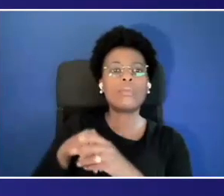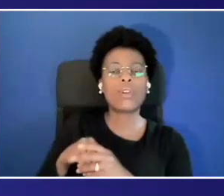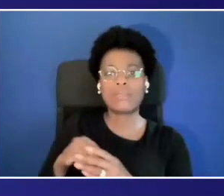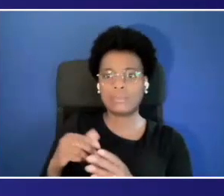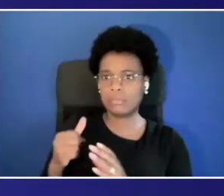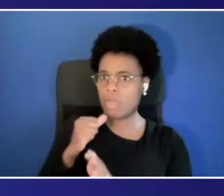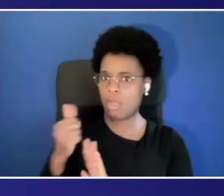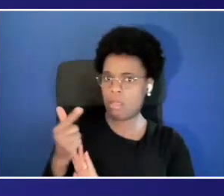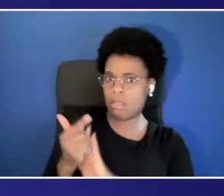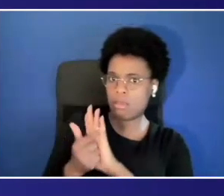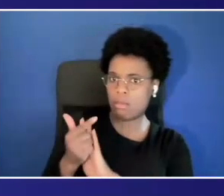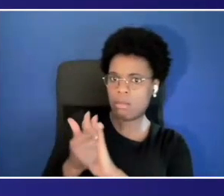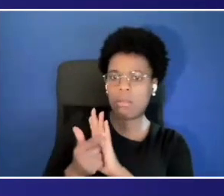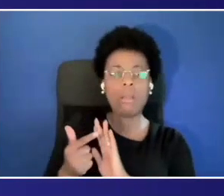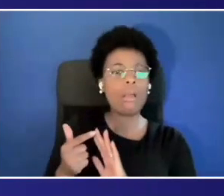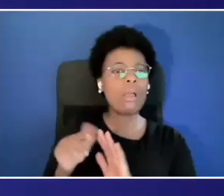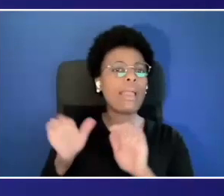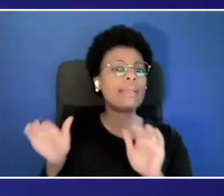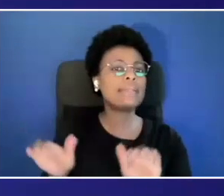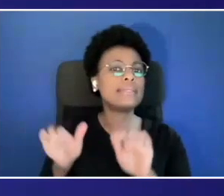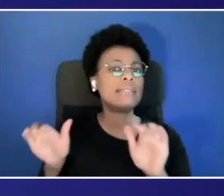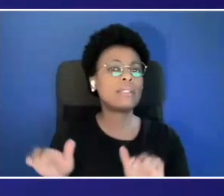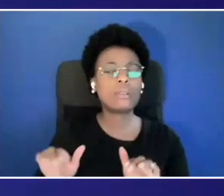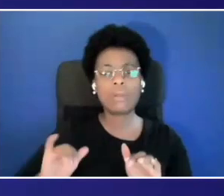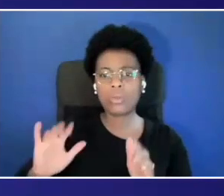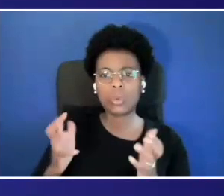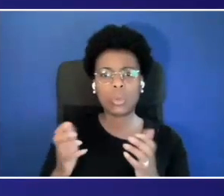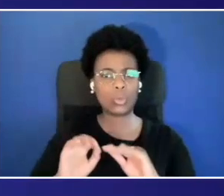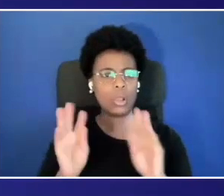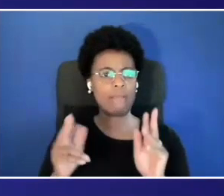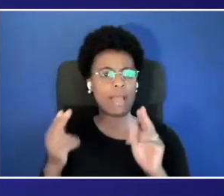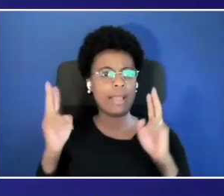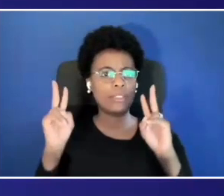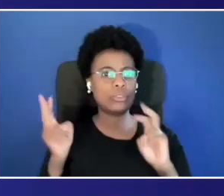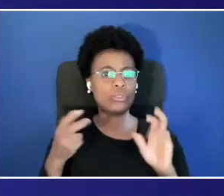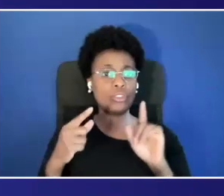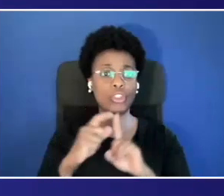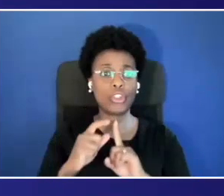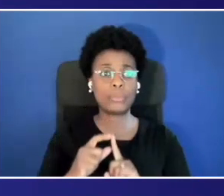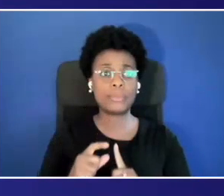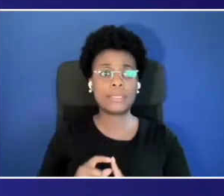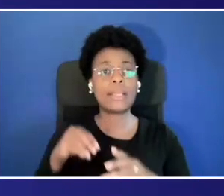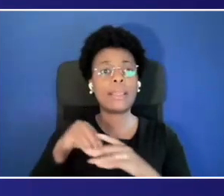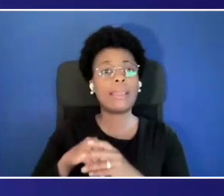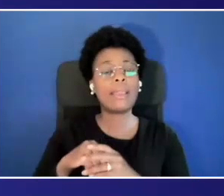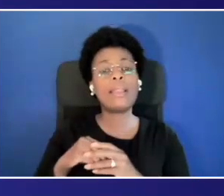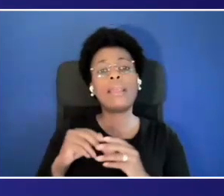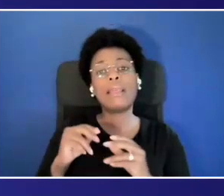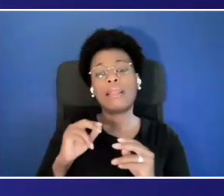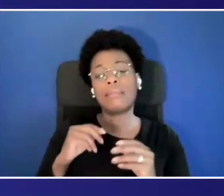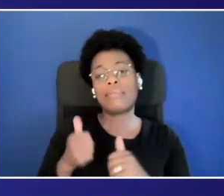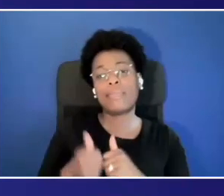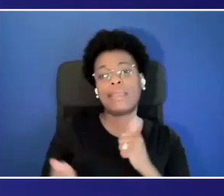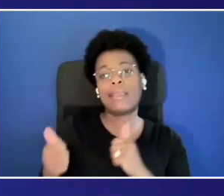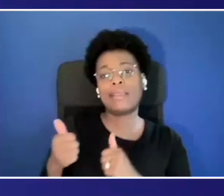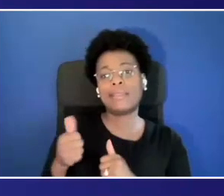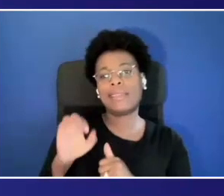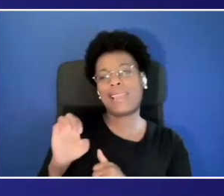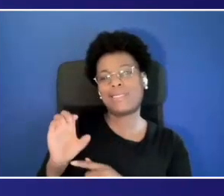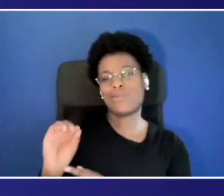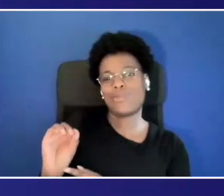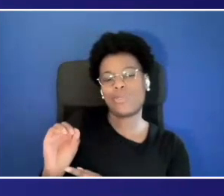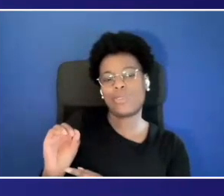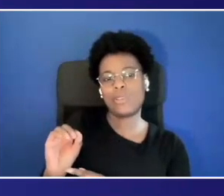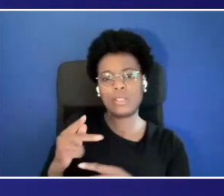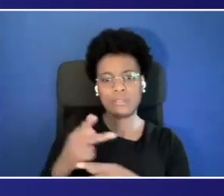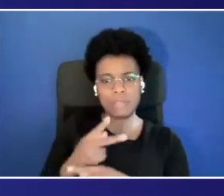The department also seeks to clarify the terms mentioned in the executive order for the purposes of determining PSL, PSL eligibility.